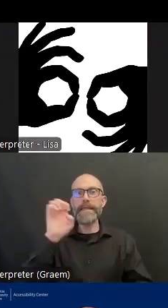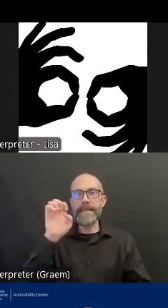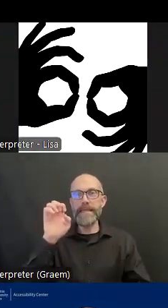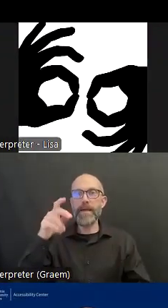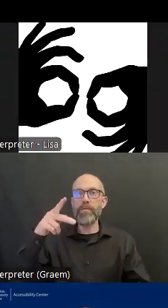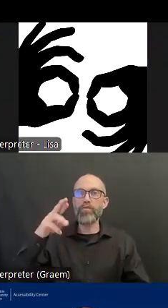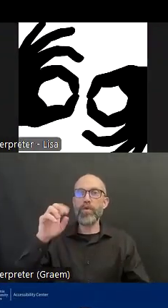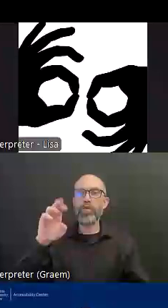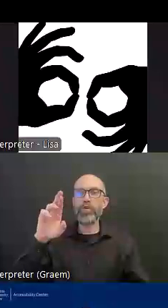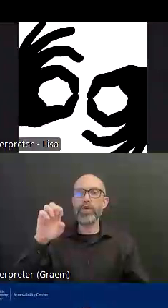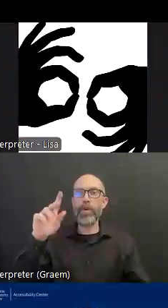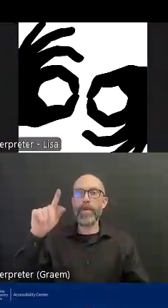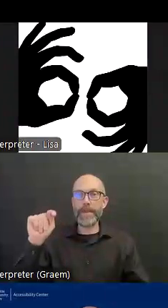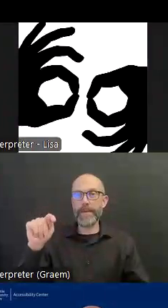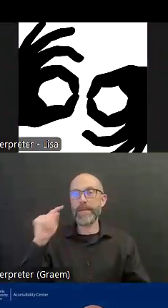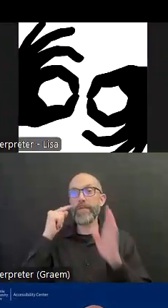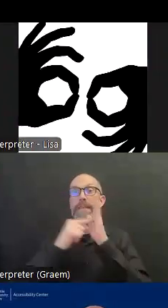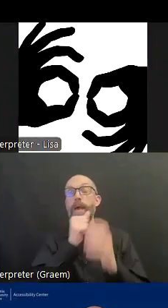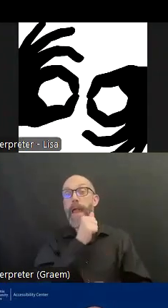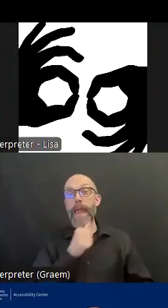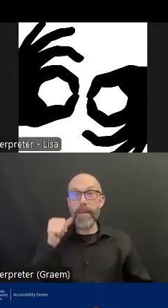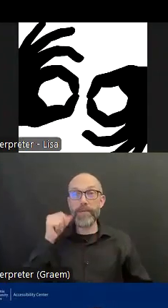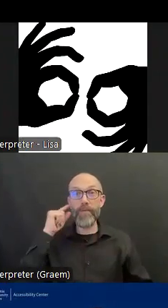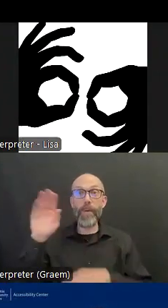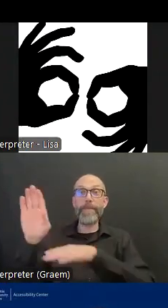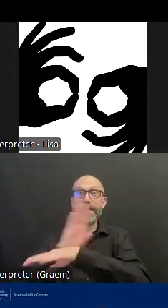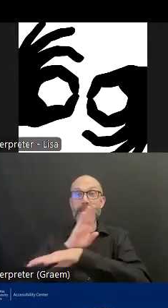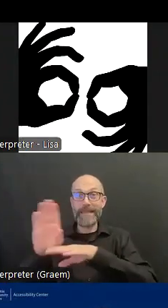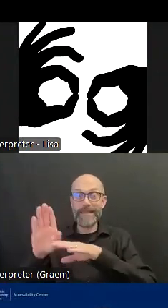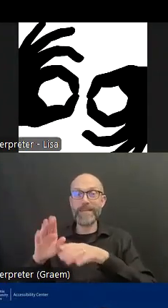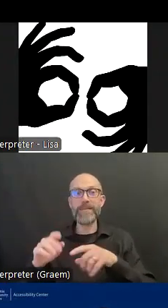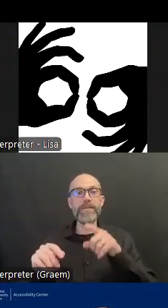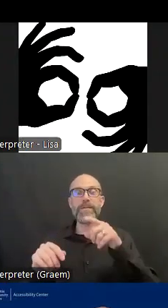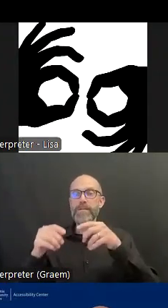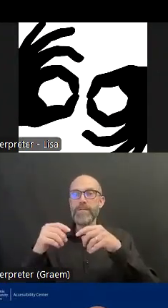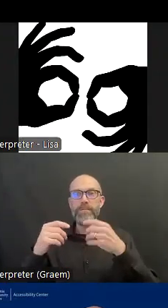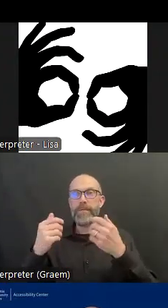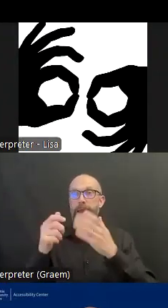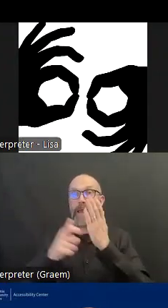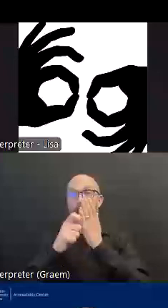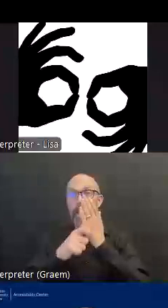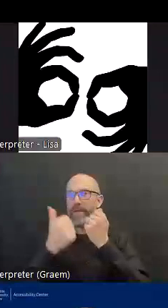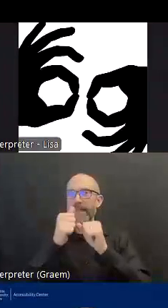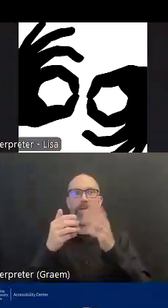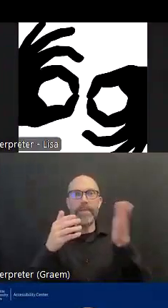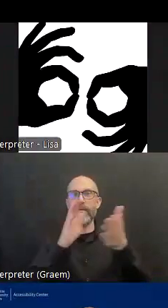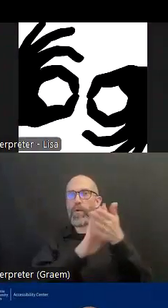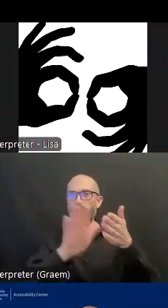So perhaps you have Amazon business, where you have a catalog that anyone at your college can go in, place orders.